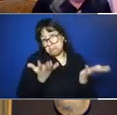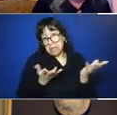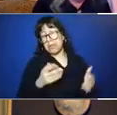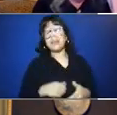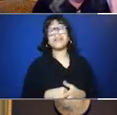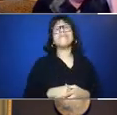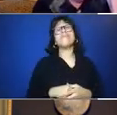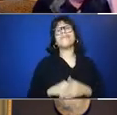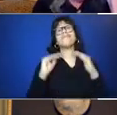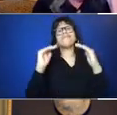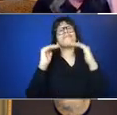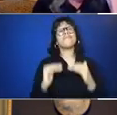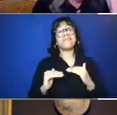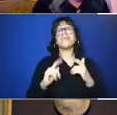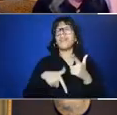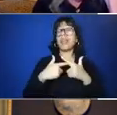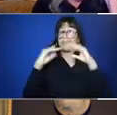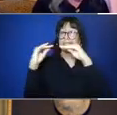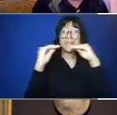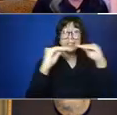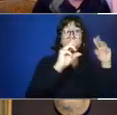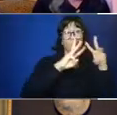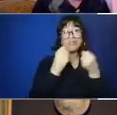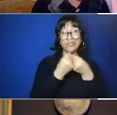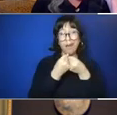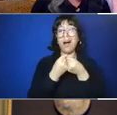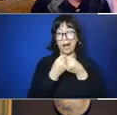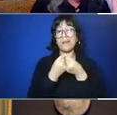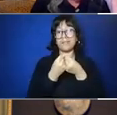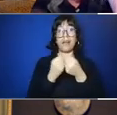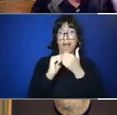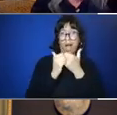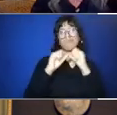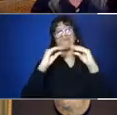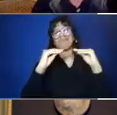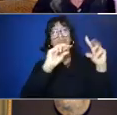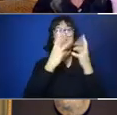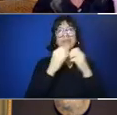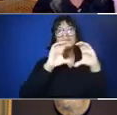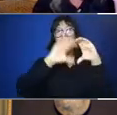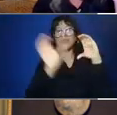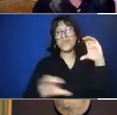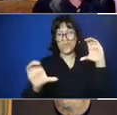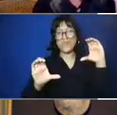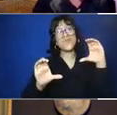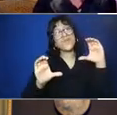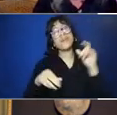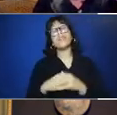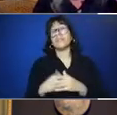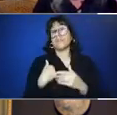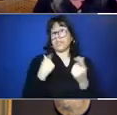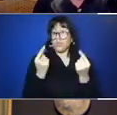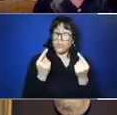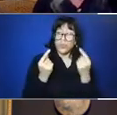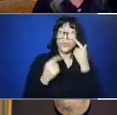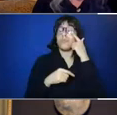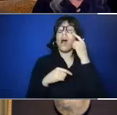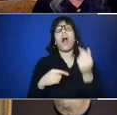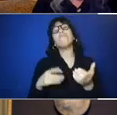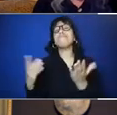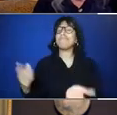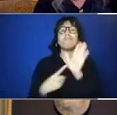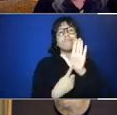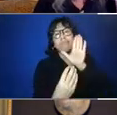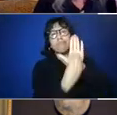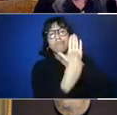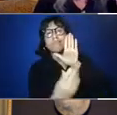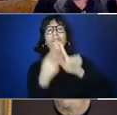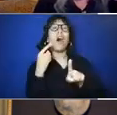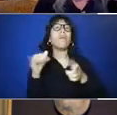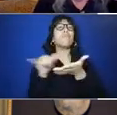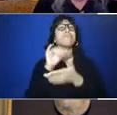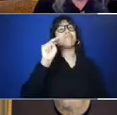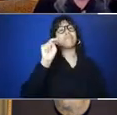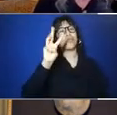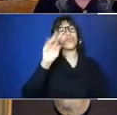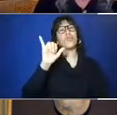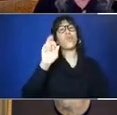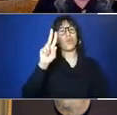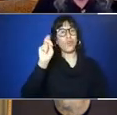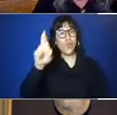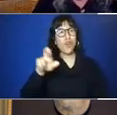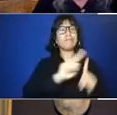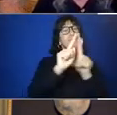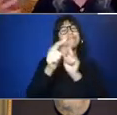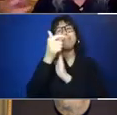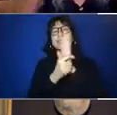Then the virus hit and something 19:37:32 happened with time. I think it seemed, for me, to freeze or 19:37:36 to gel, to concentrate. I just 19:37:39 could not focus on this piece.